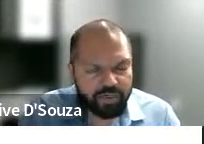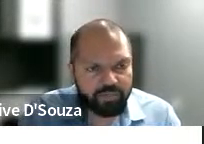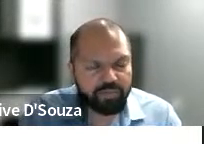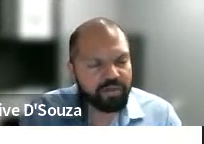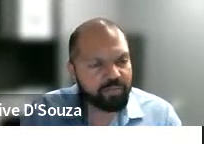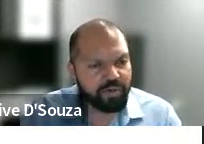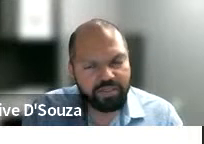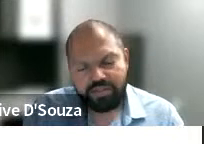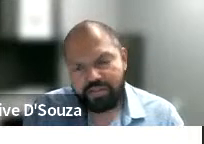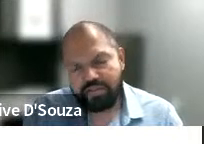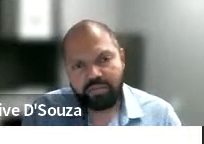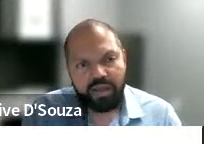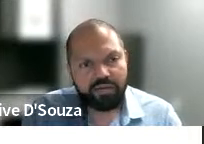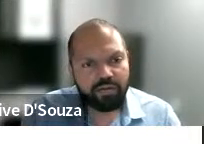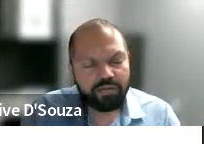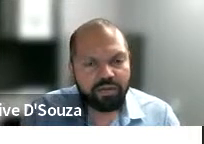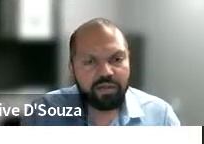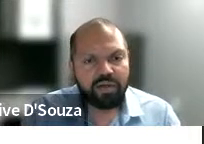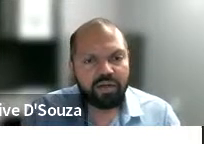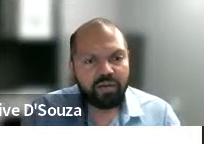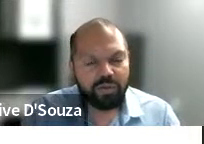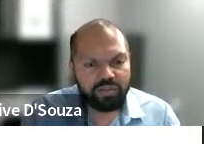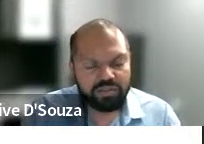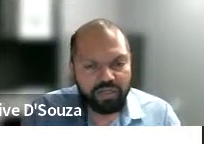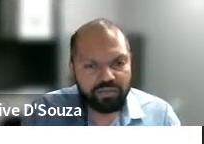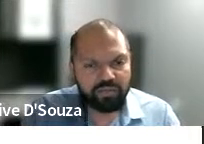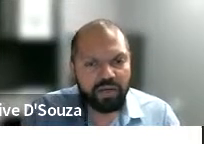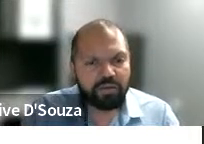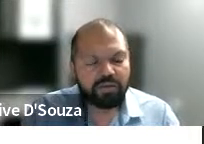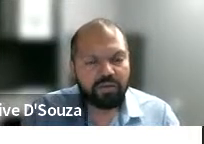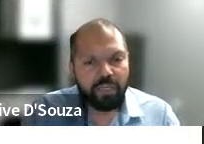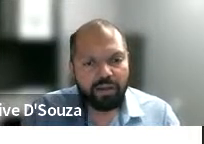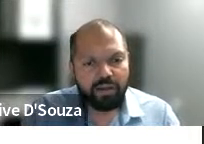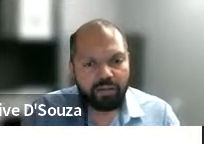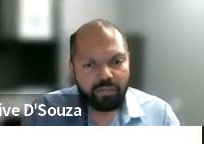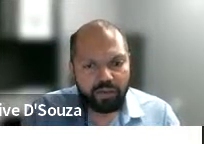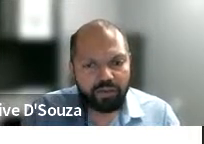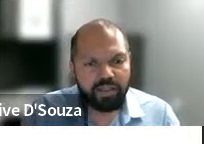of the wheeled mobility project just as a background, what the study was about, and